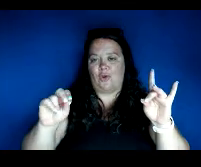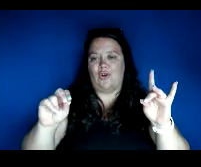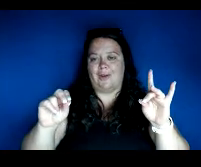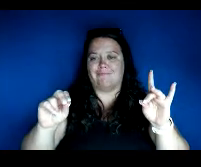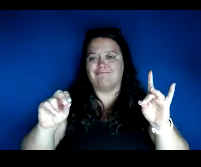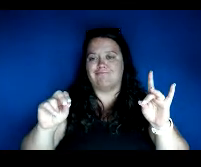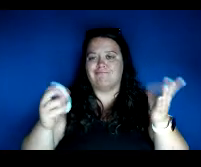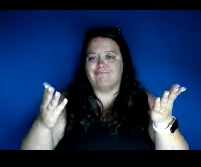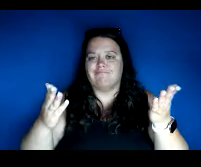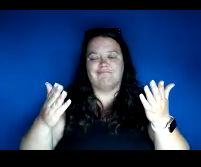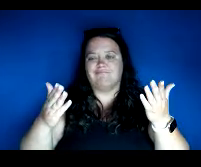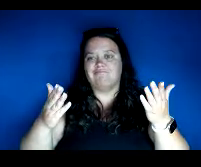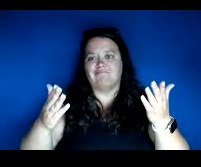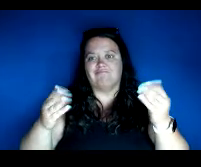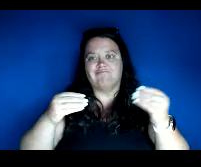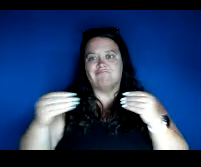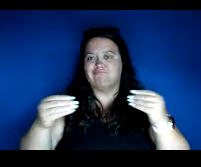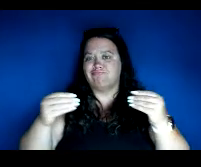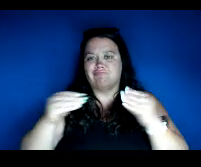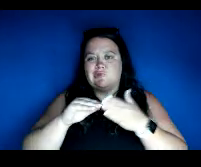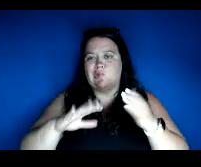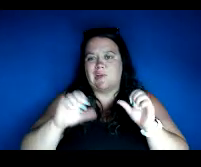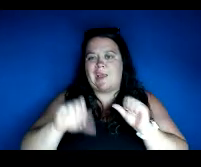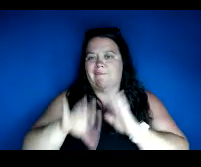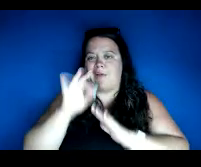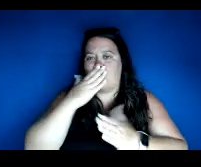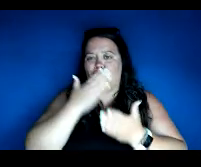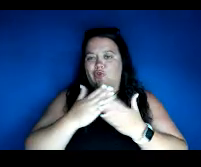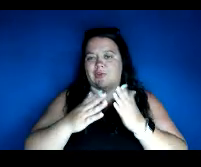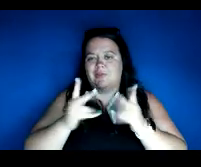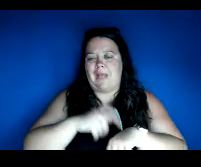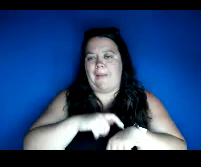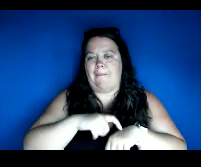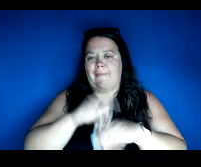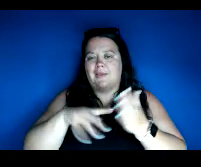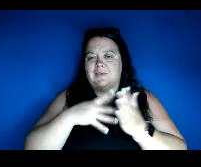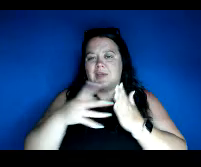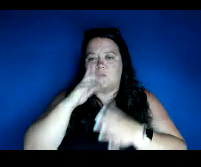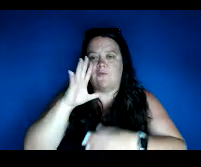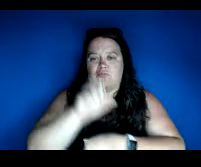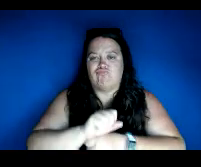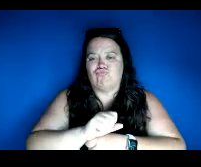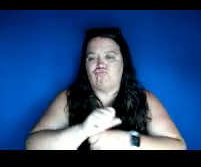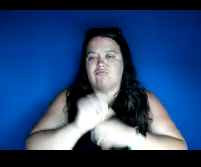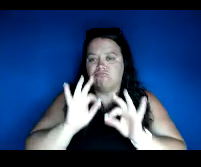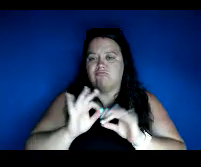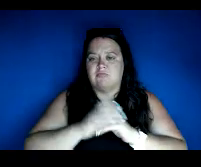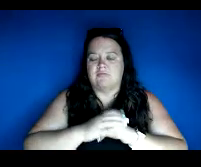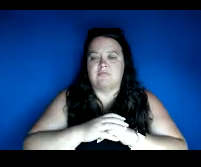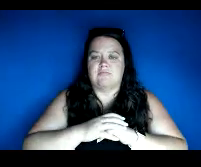to kind of have the ability to find a soft spot in their schedule to get that examined, and never are they put into that situation